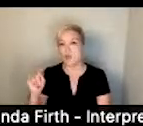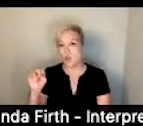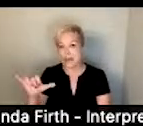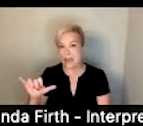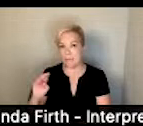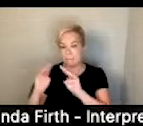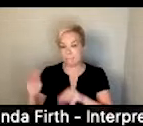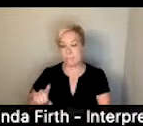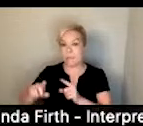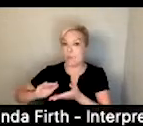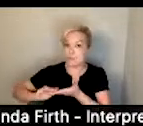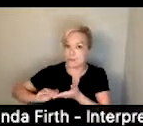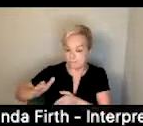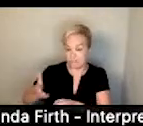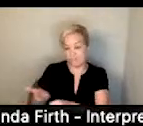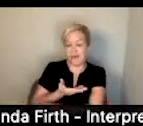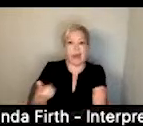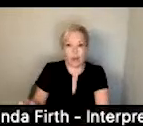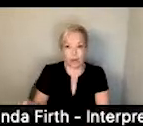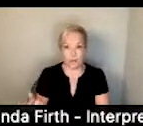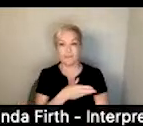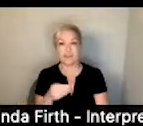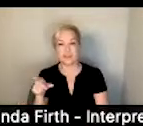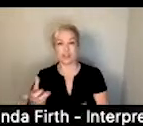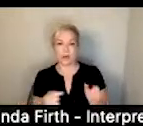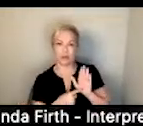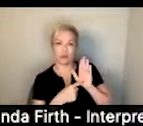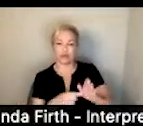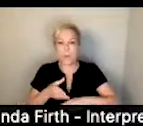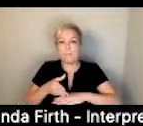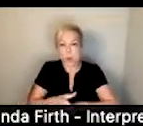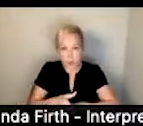including the post-minimal work that many other museums were still hostile to at the time,